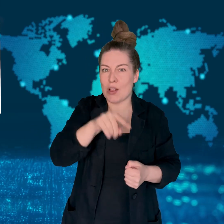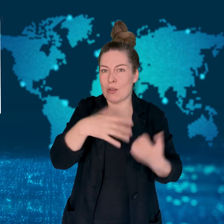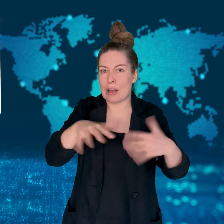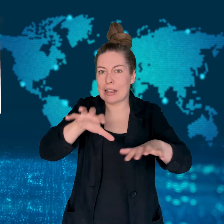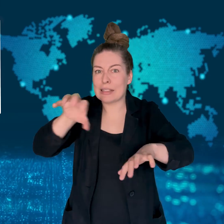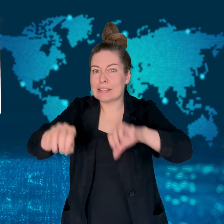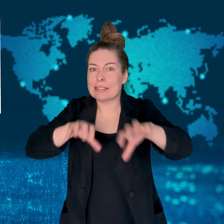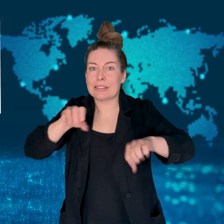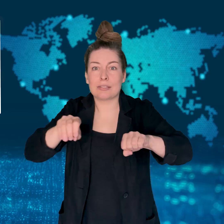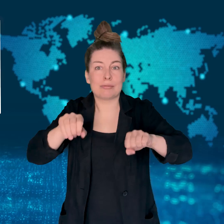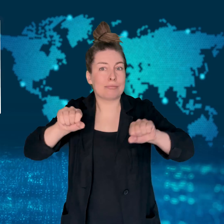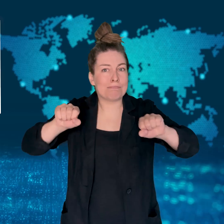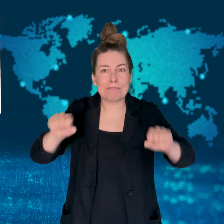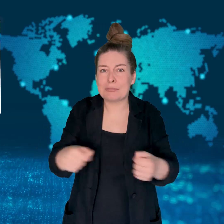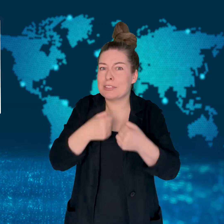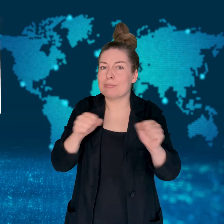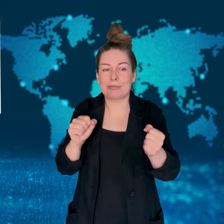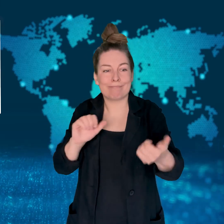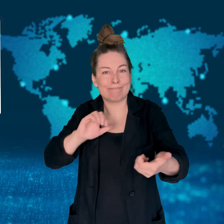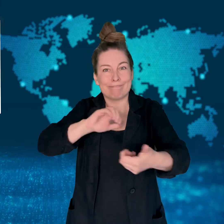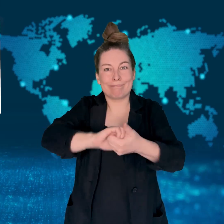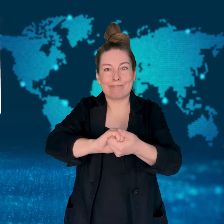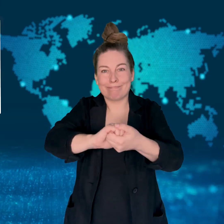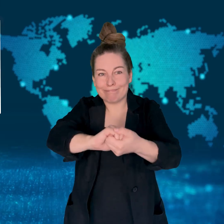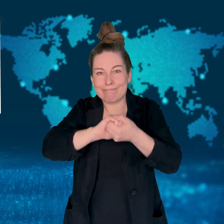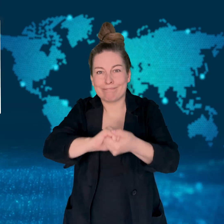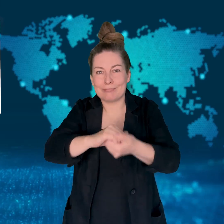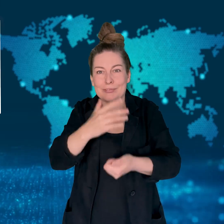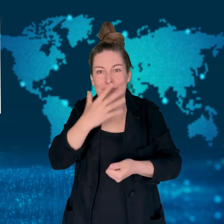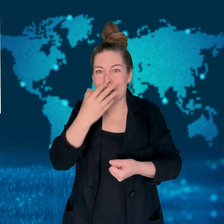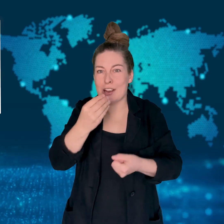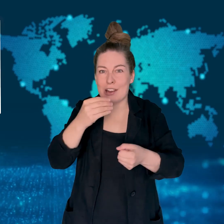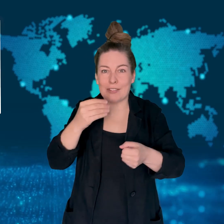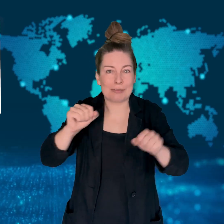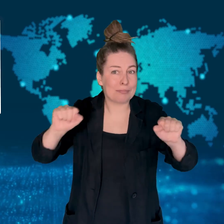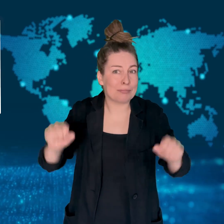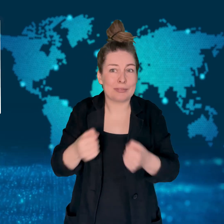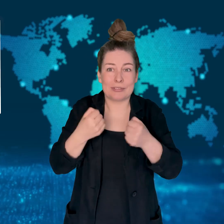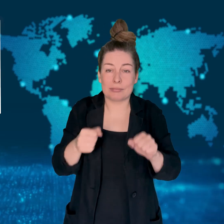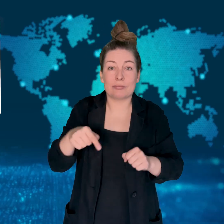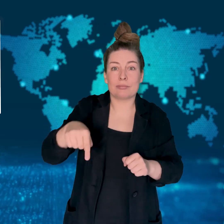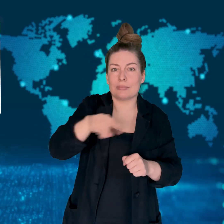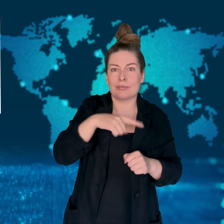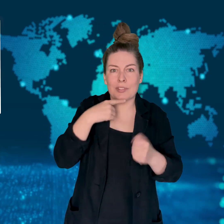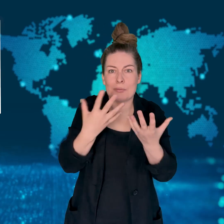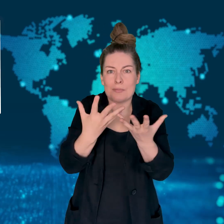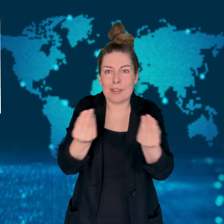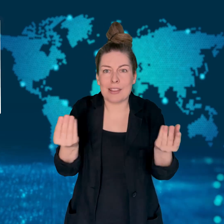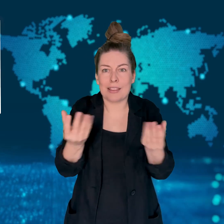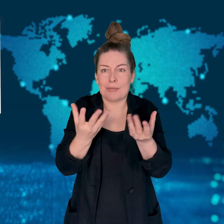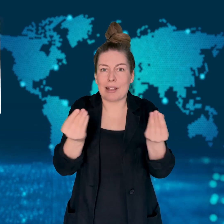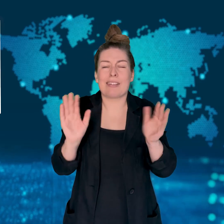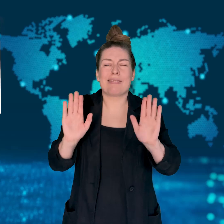They urged that "cohabitation" with wolves was not possible.